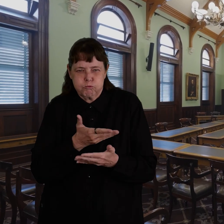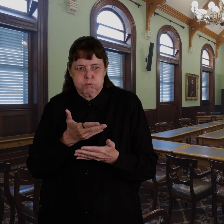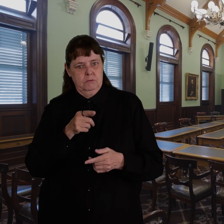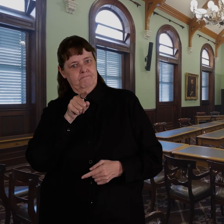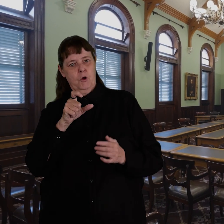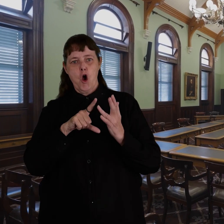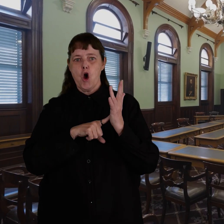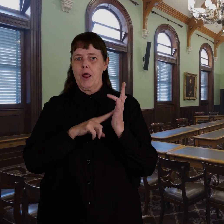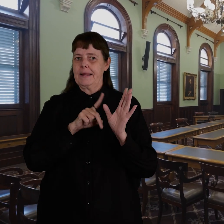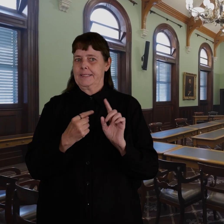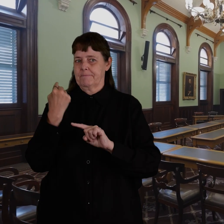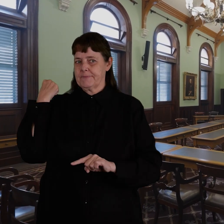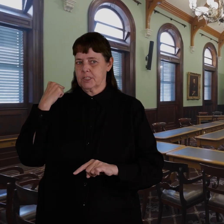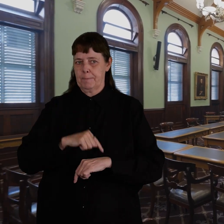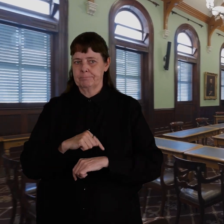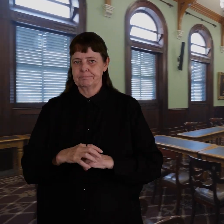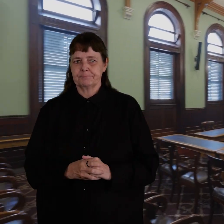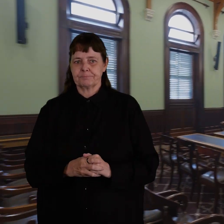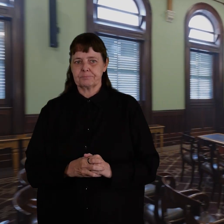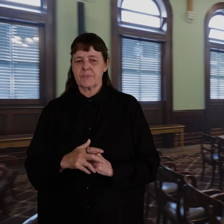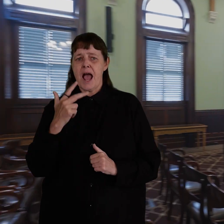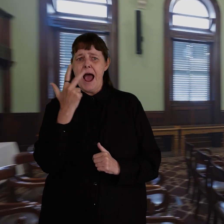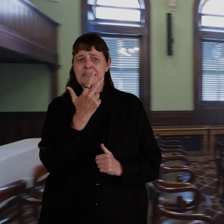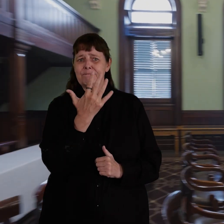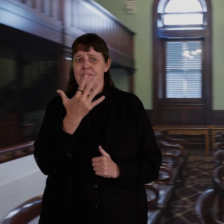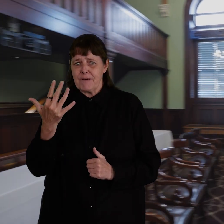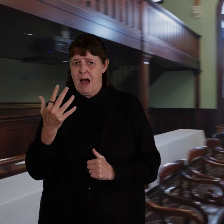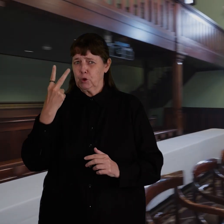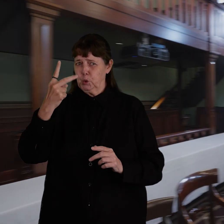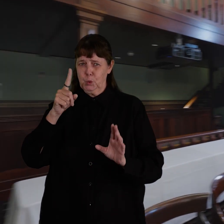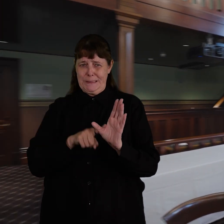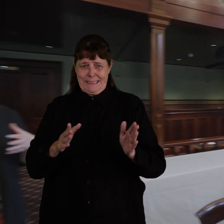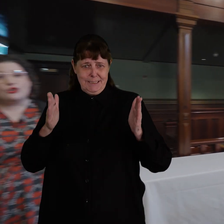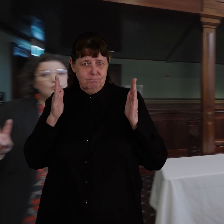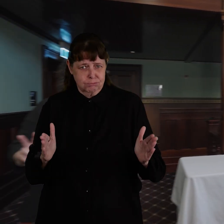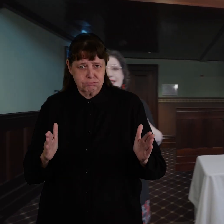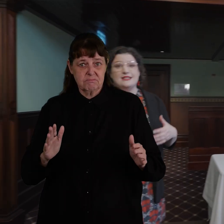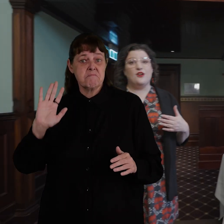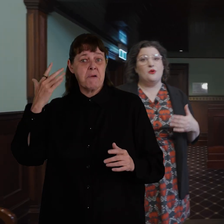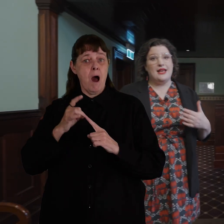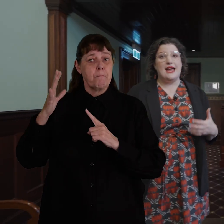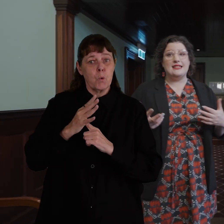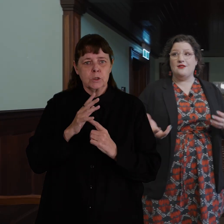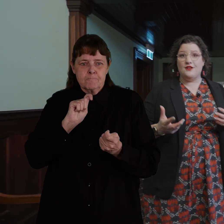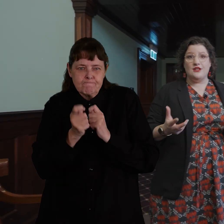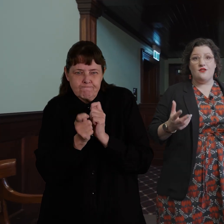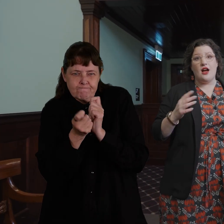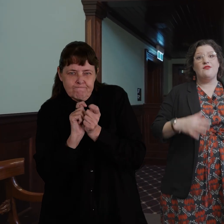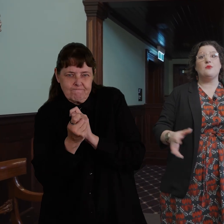would sit and make decisions for the colony. Over the two years following 1855,